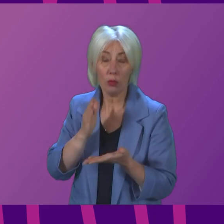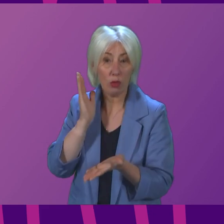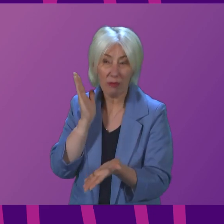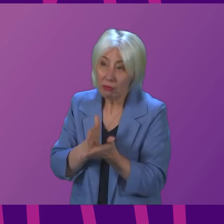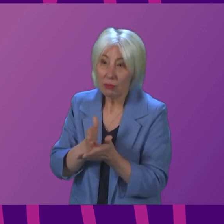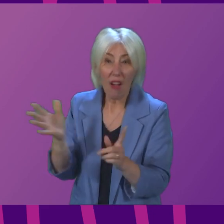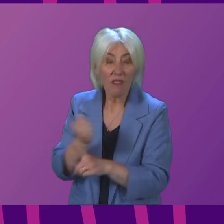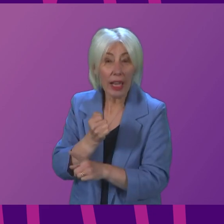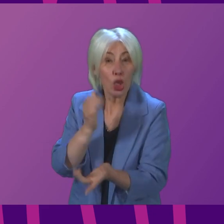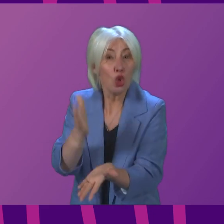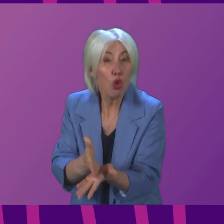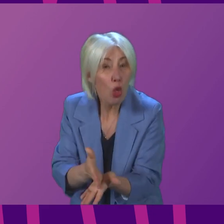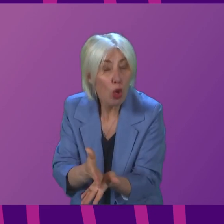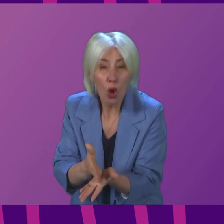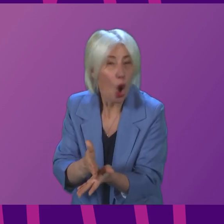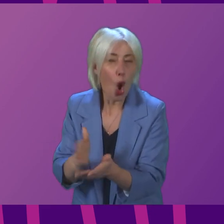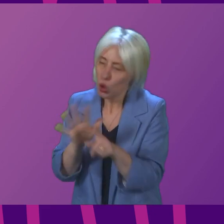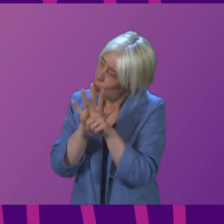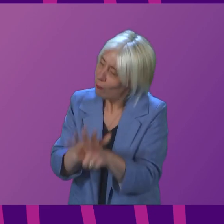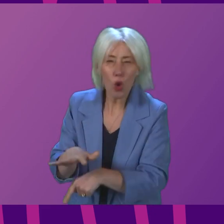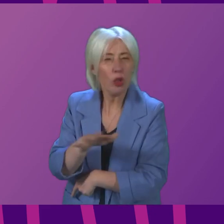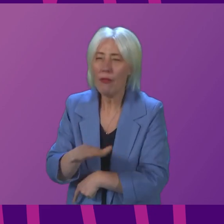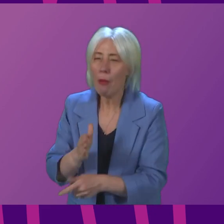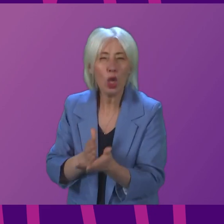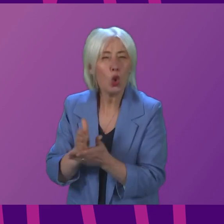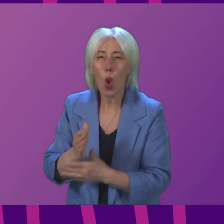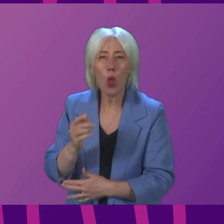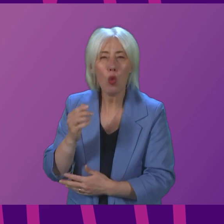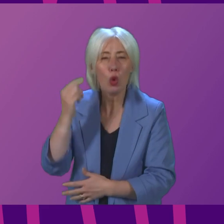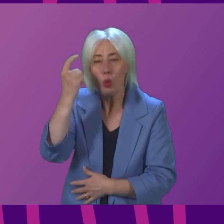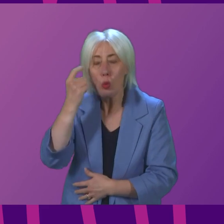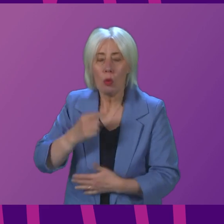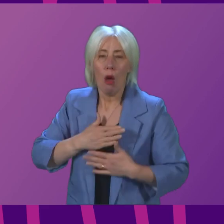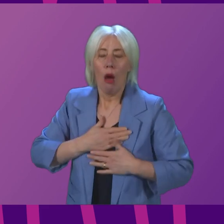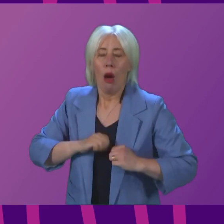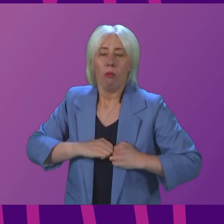Do not force those families to relive their heartache all over again by being dragged